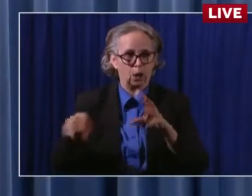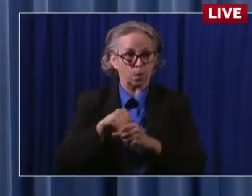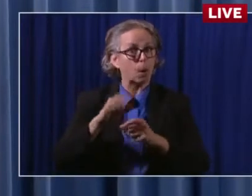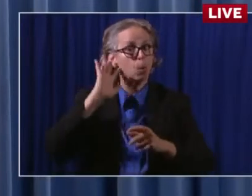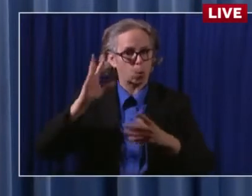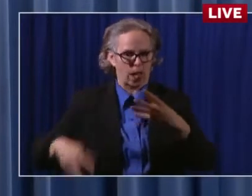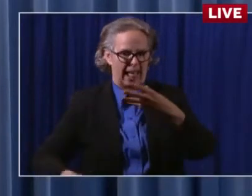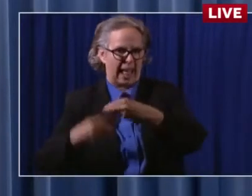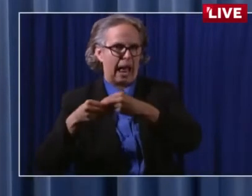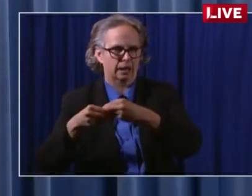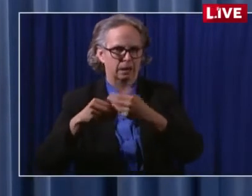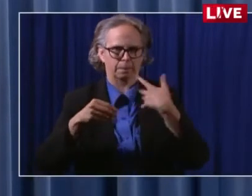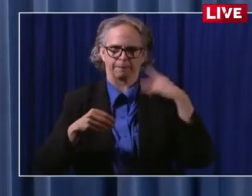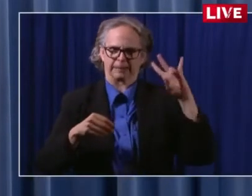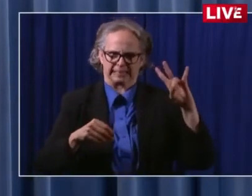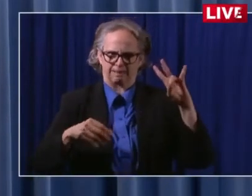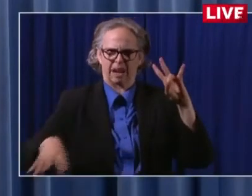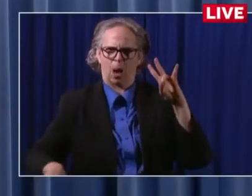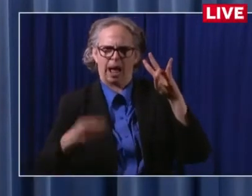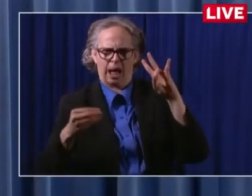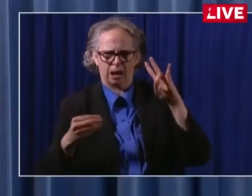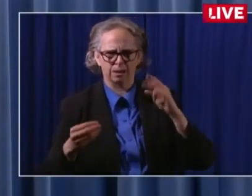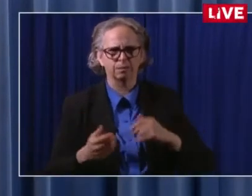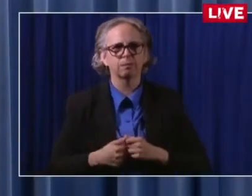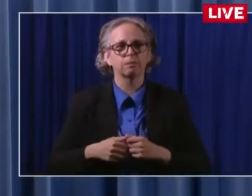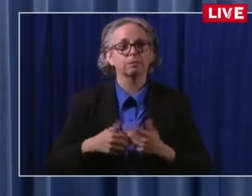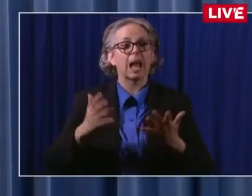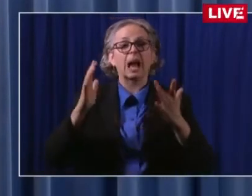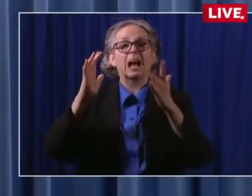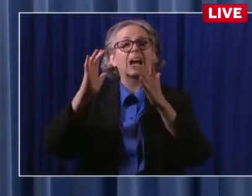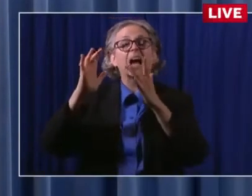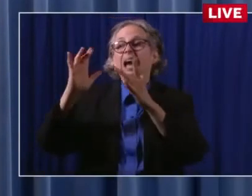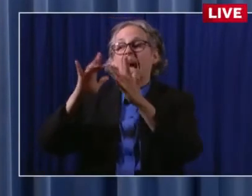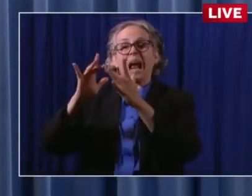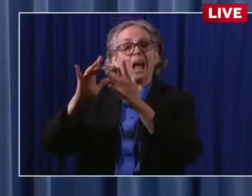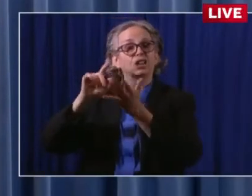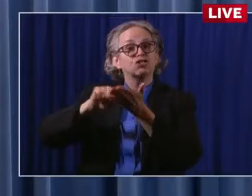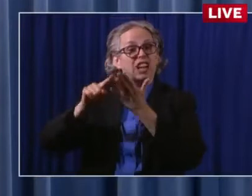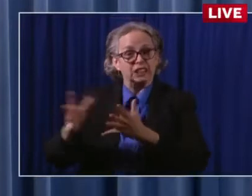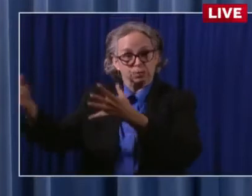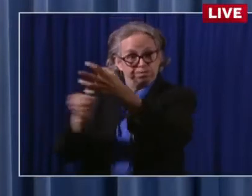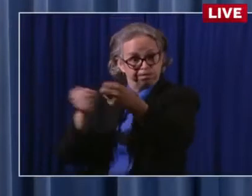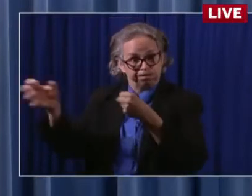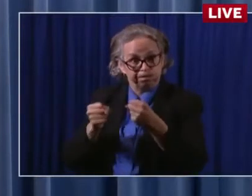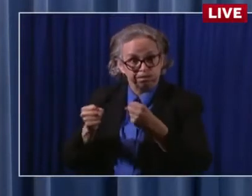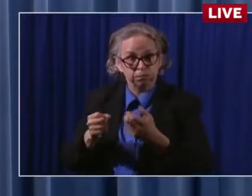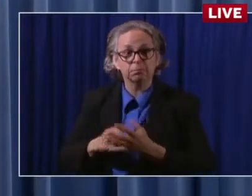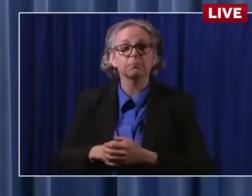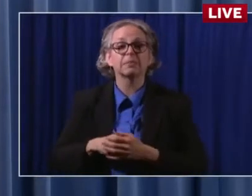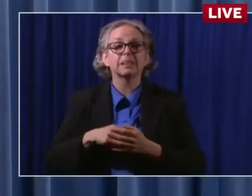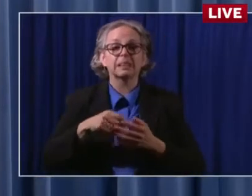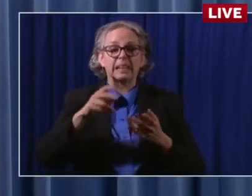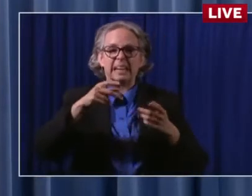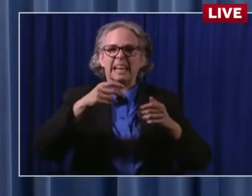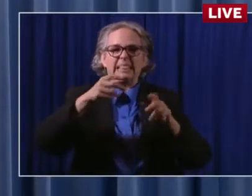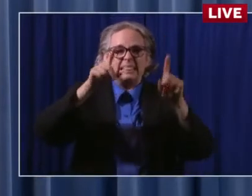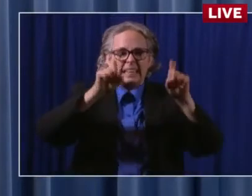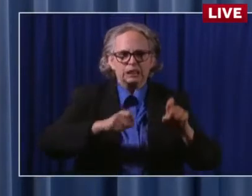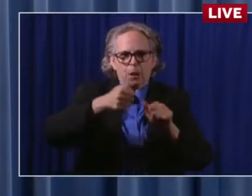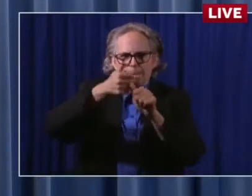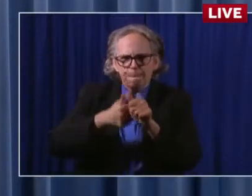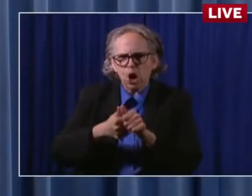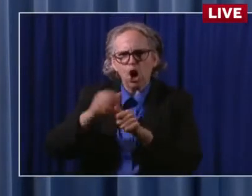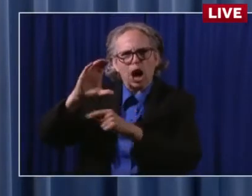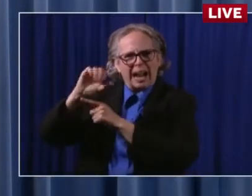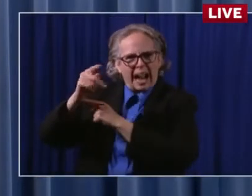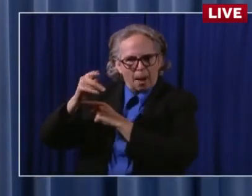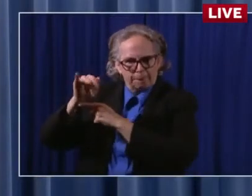ADDITIONAL INDICATORS WILL ULTIMATELY BE FACTORS BUT ARE NOT YET, WILL INCLUDE CONTACT TRACING, TEST PER CAPITA, AND PERCENT POSITIVITY.